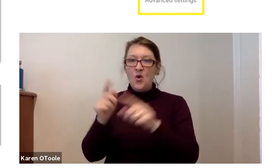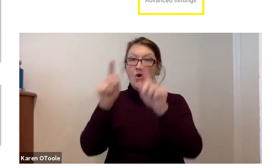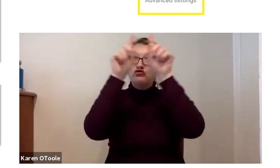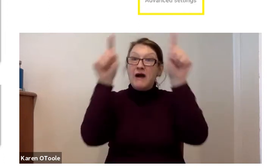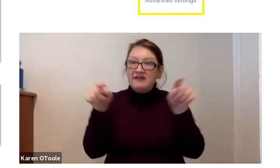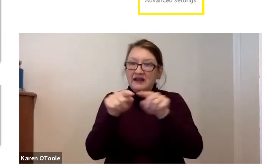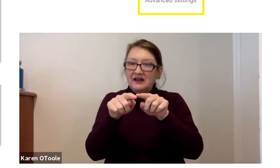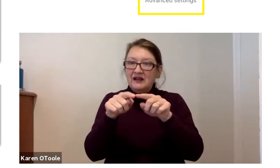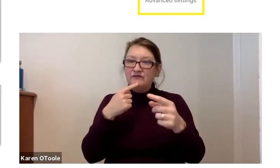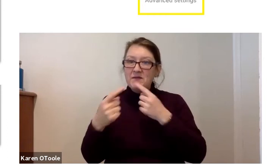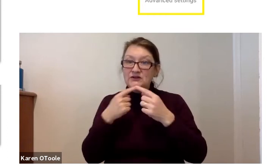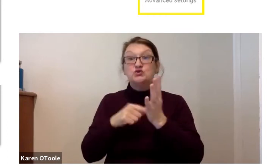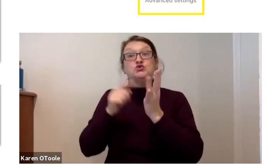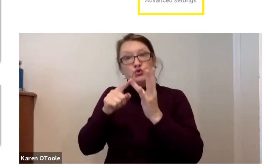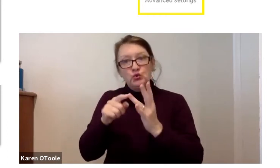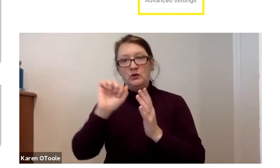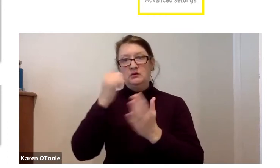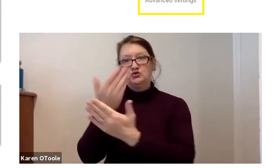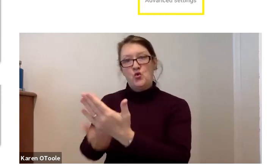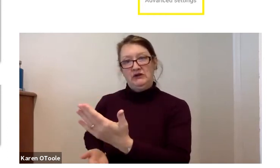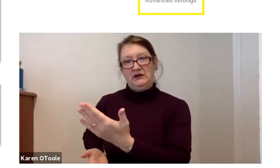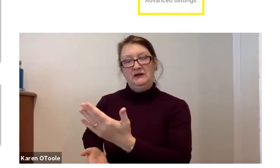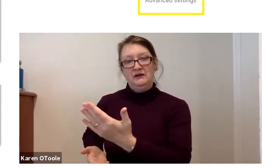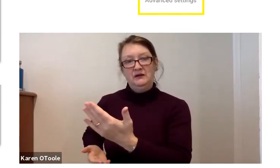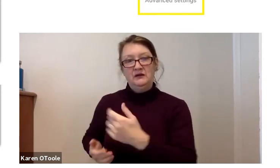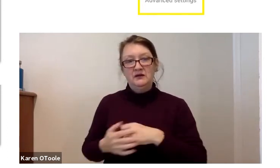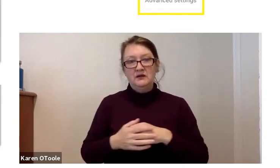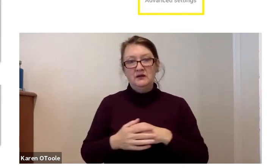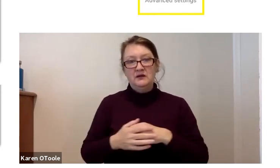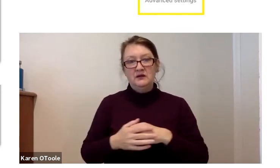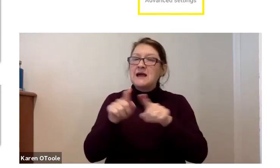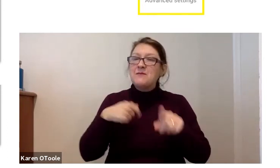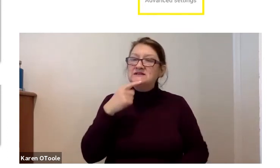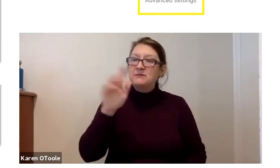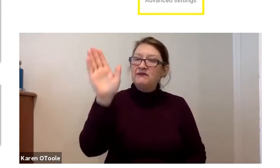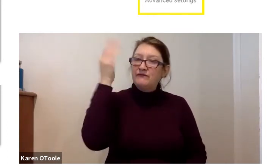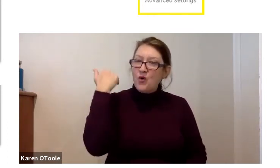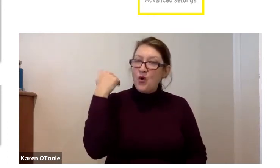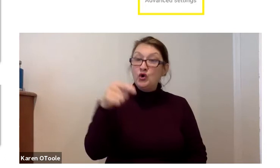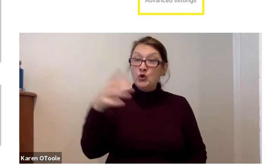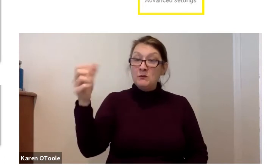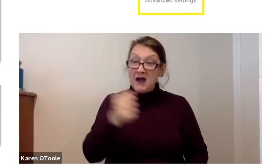It is what I was talking about the very first point. Thinking about accessibility options, making sure that the